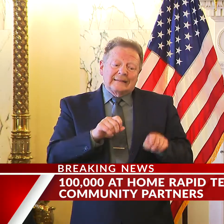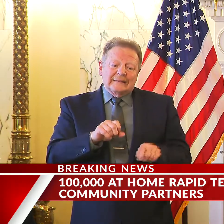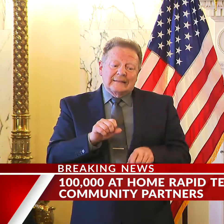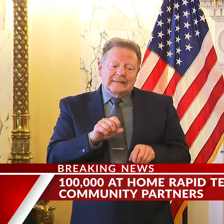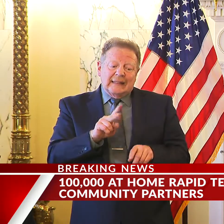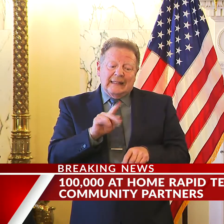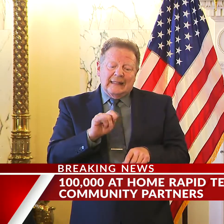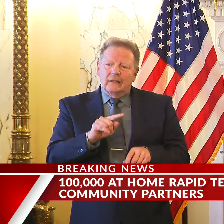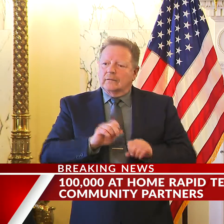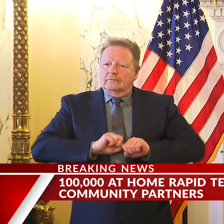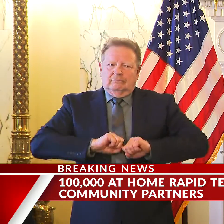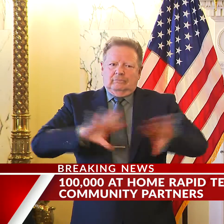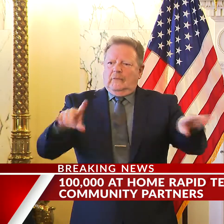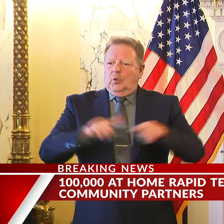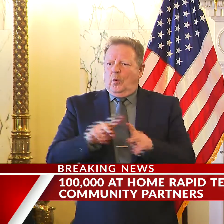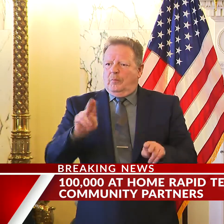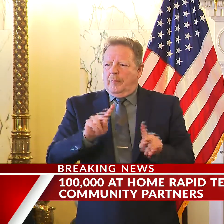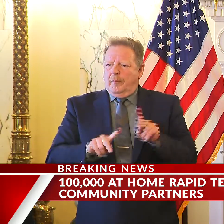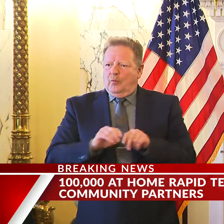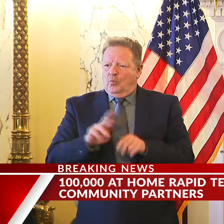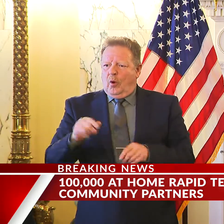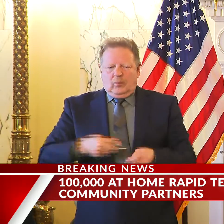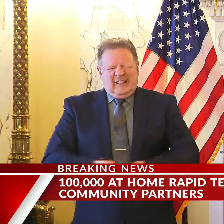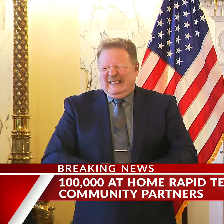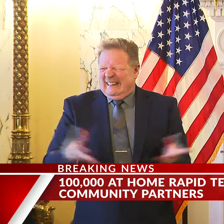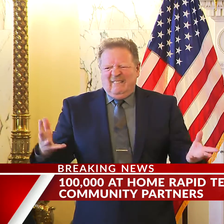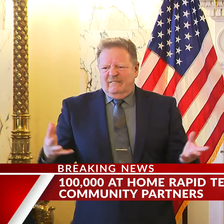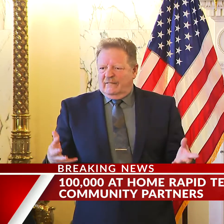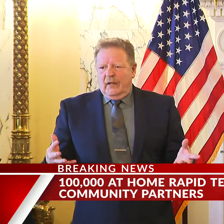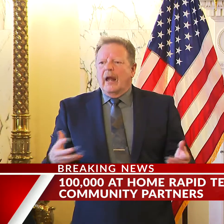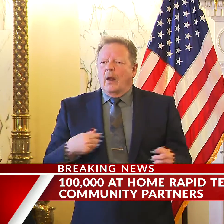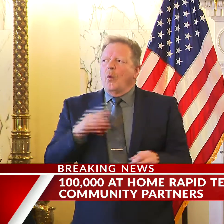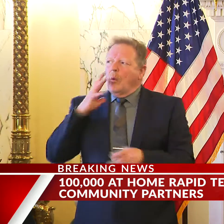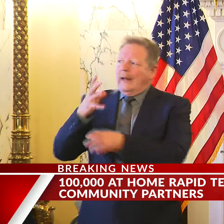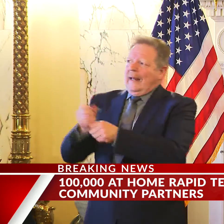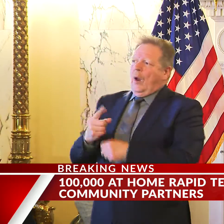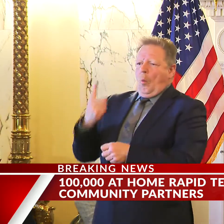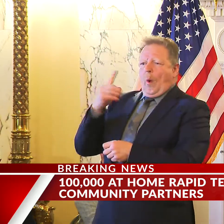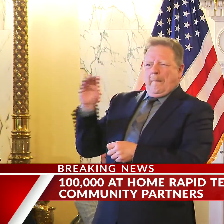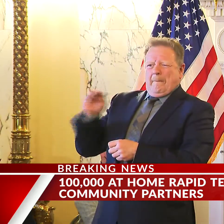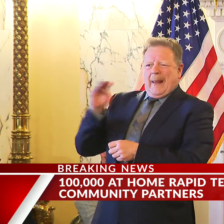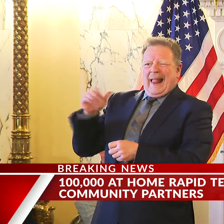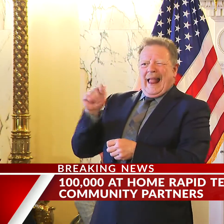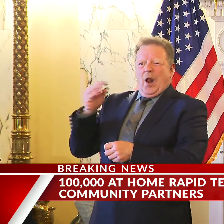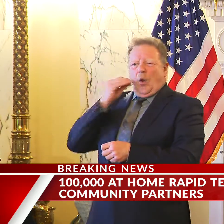SHELVES HERE OVER THE NEXT COUPLE OF WEEKS. EVERY AT HOME TEST KIT. THAT'S NOT SET ASIDE FOR TEST TO STAY. IT'S GOING